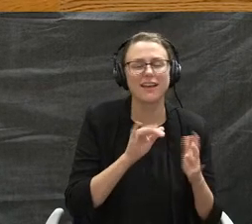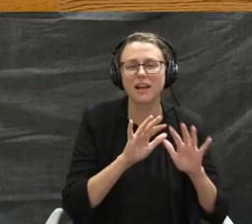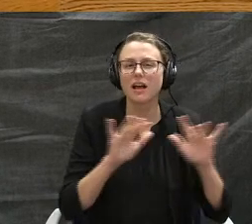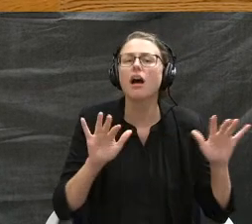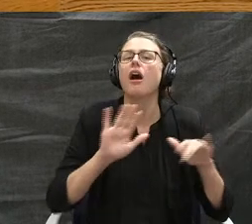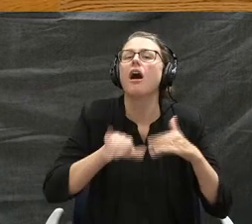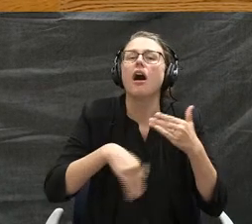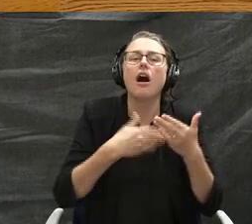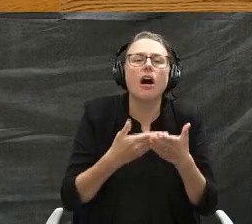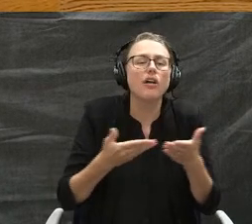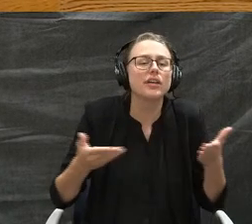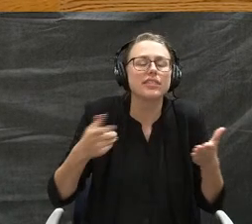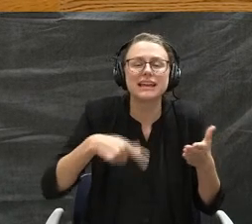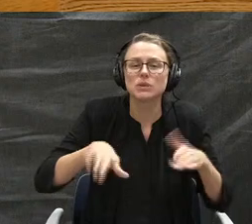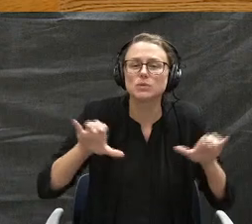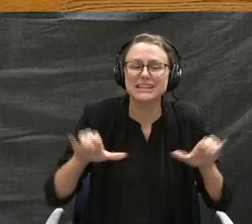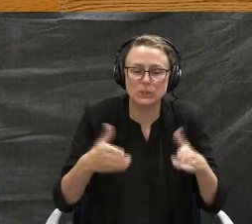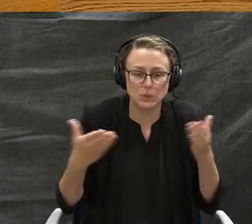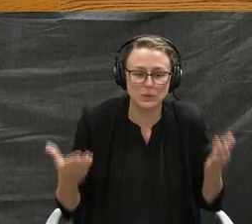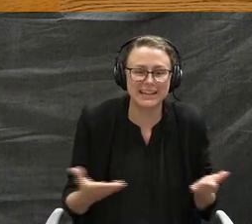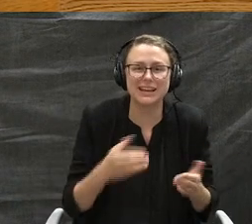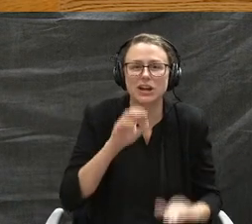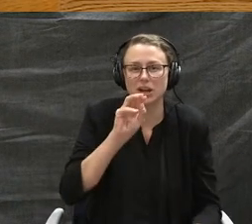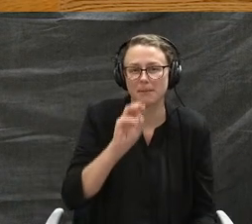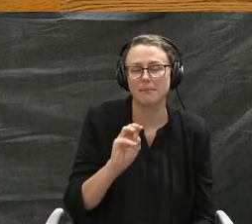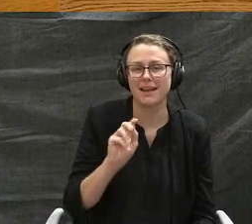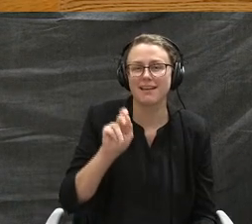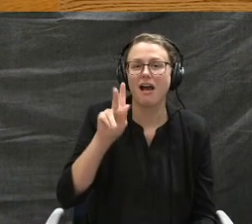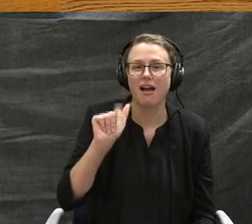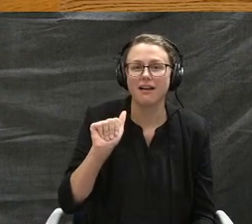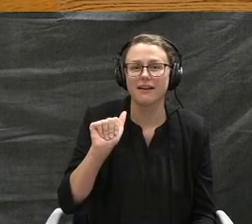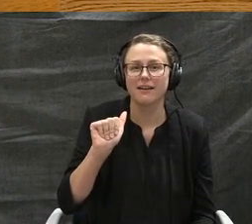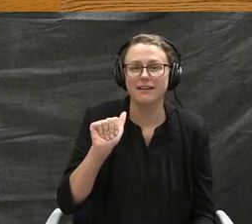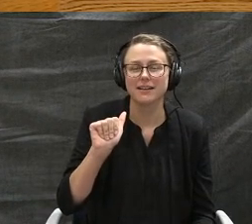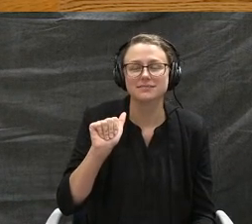Tonka and that is that momentum behind those programs are not